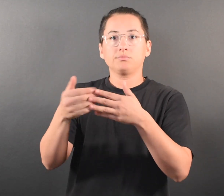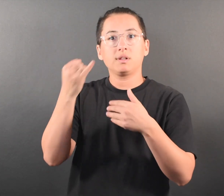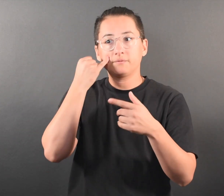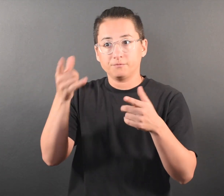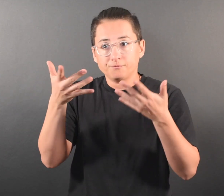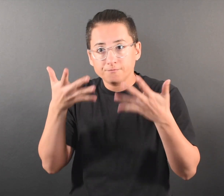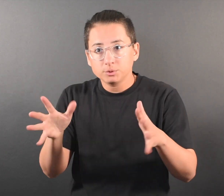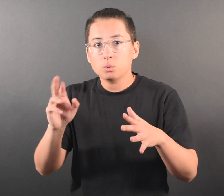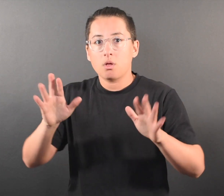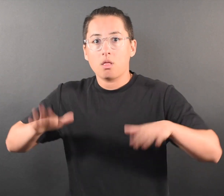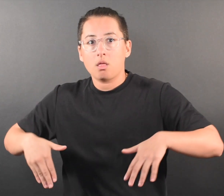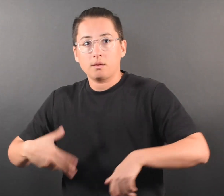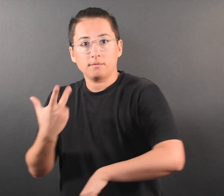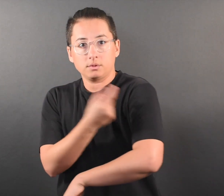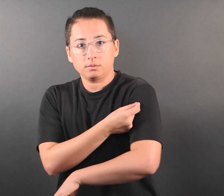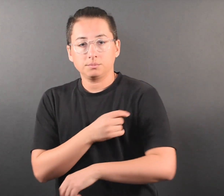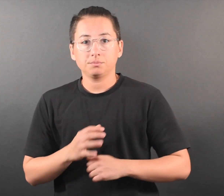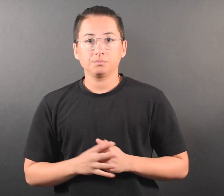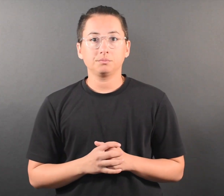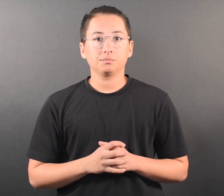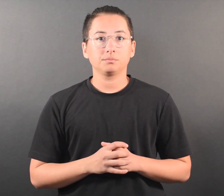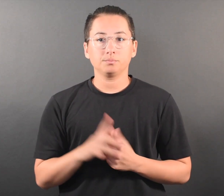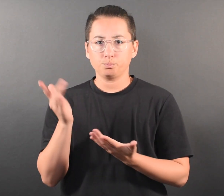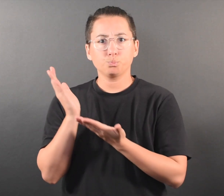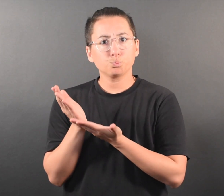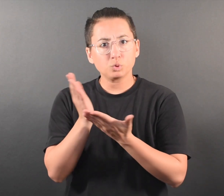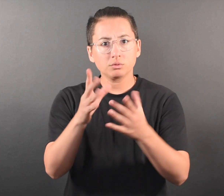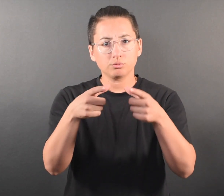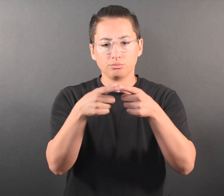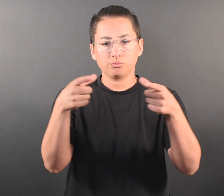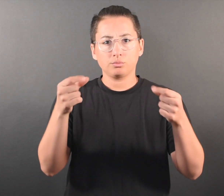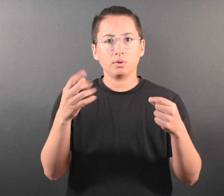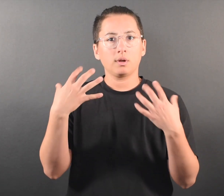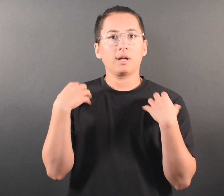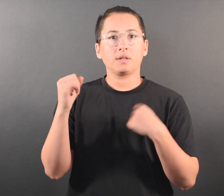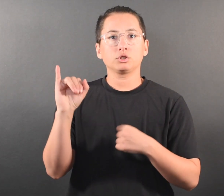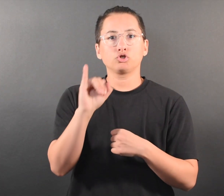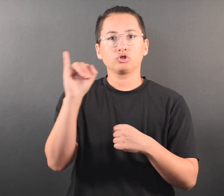regardless of vaccination status. • Your health insurance information